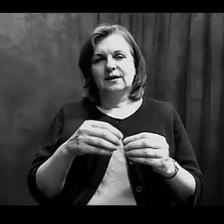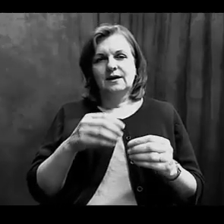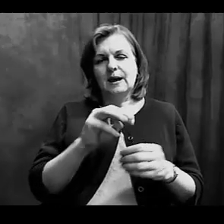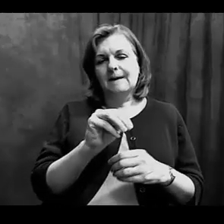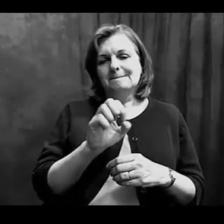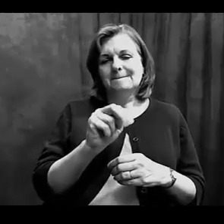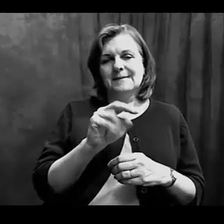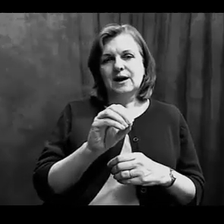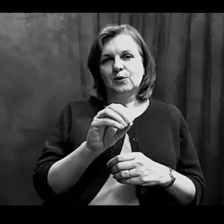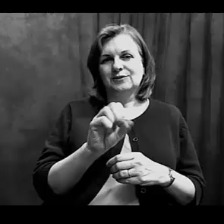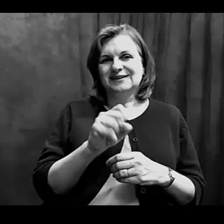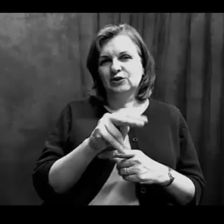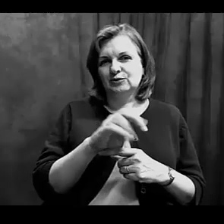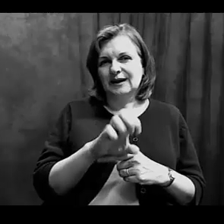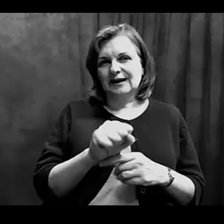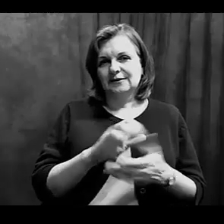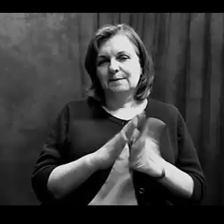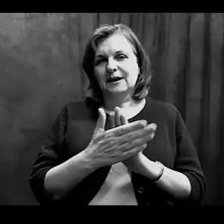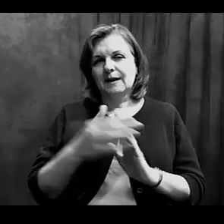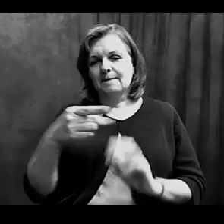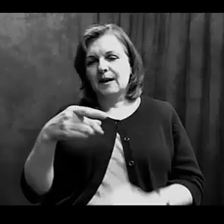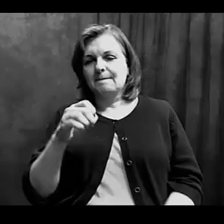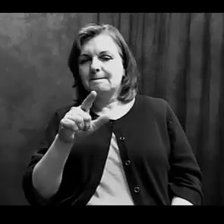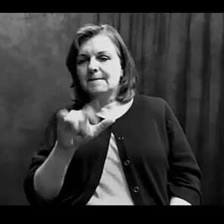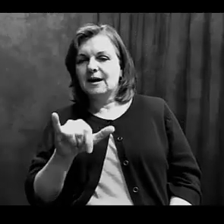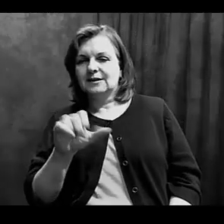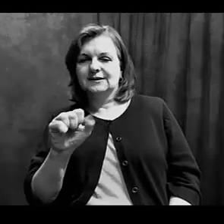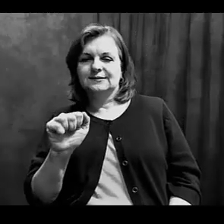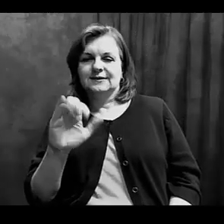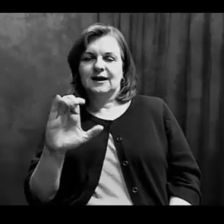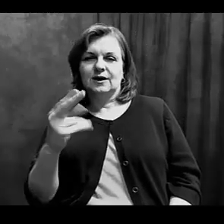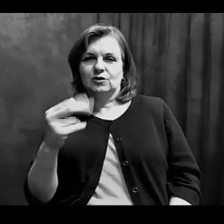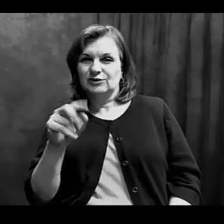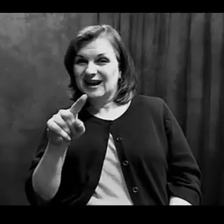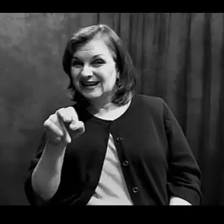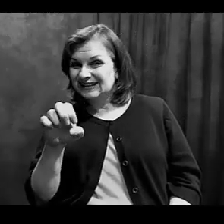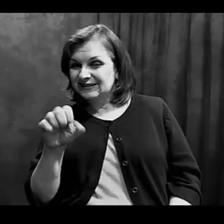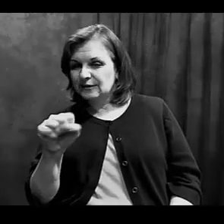a monosaccharide here to build these polysaccharide but you're going and need many many many of